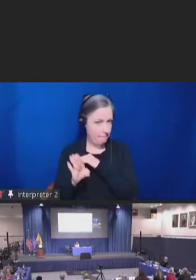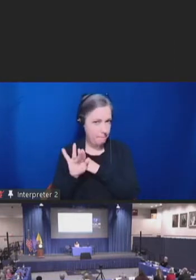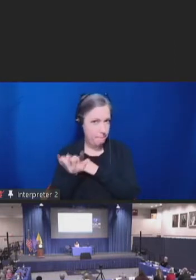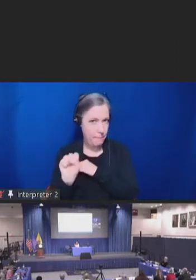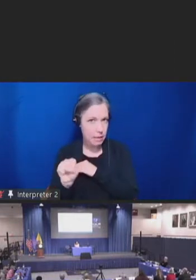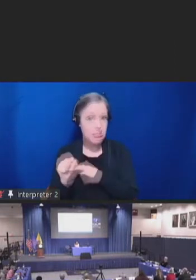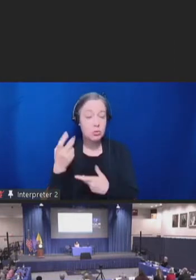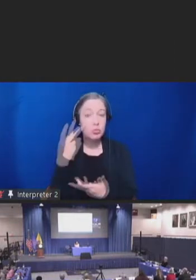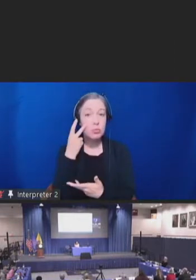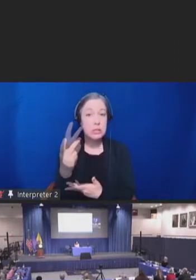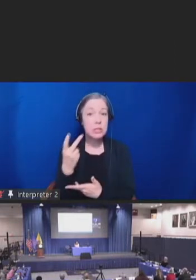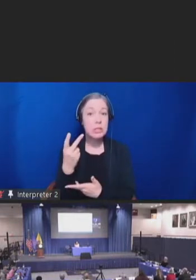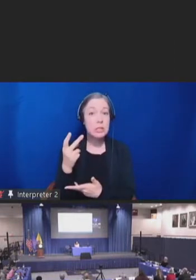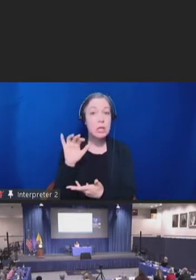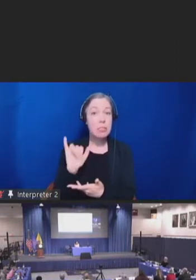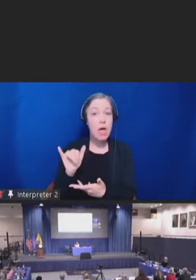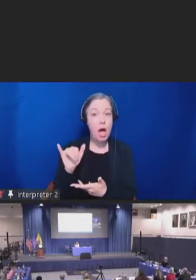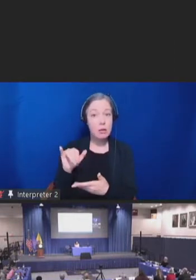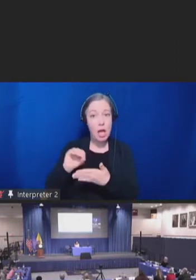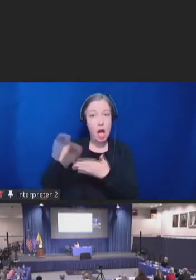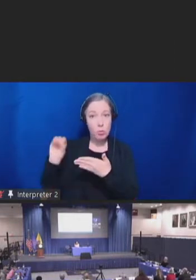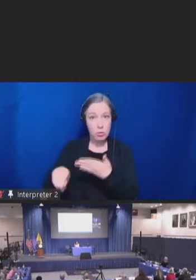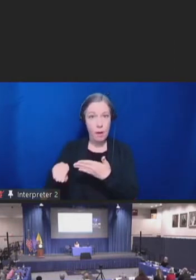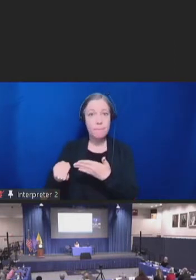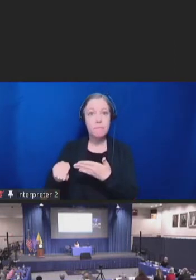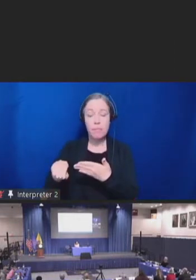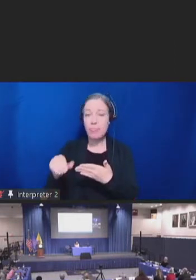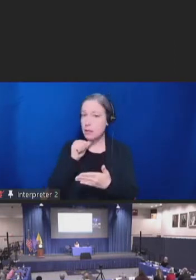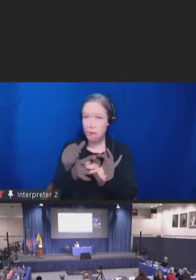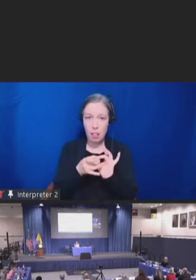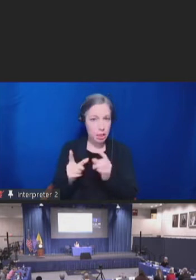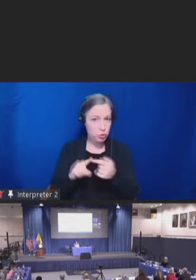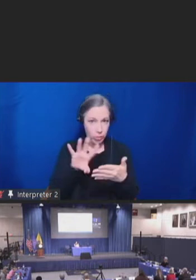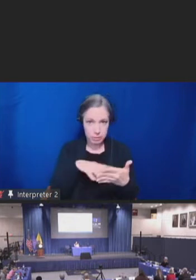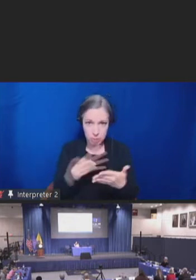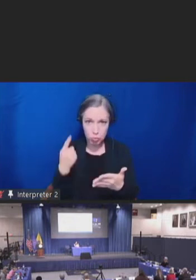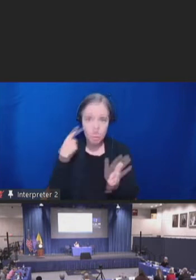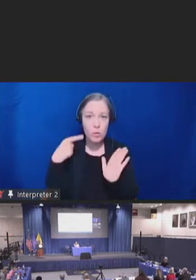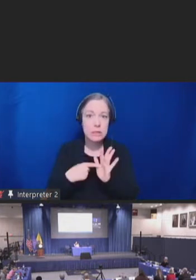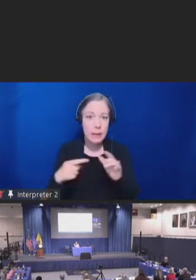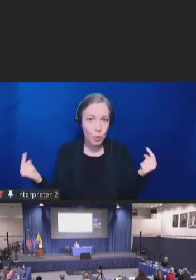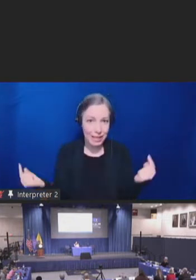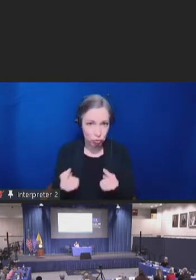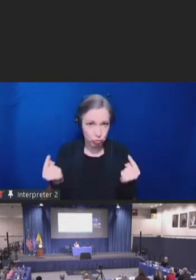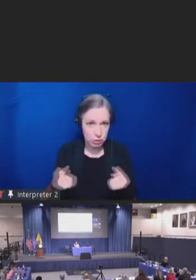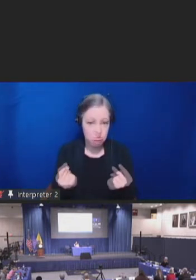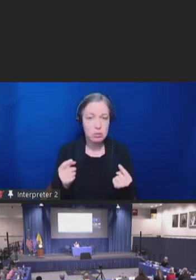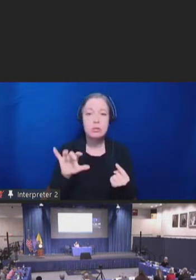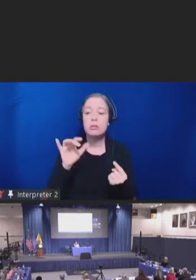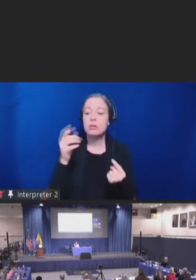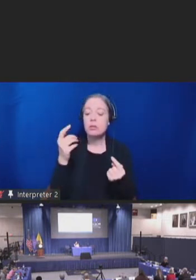be linked to the schedule such as injuries. And then seeing if you can detect at least some forms of bias such as underlying healthcare